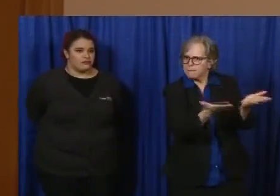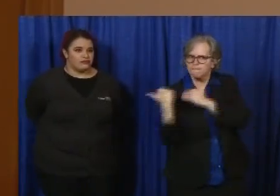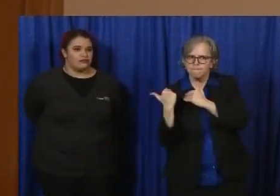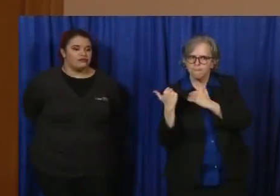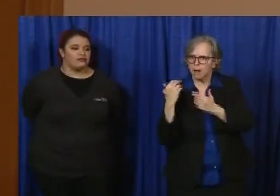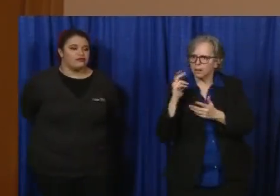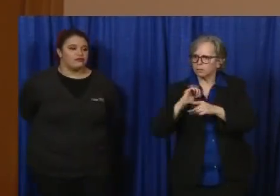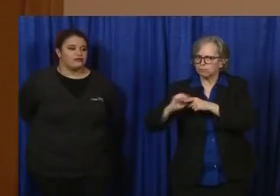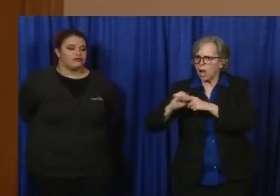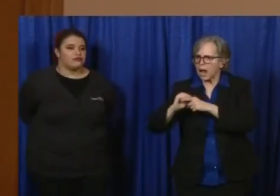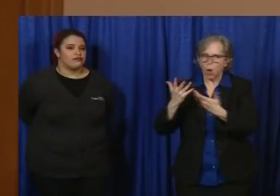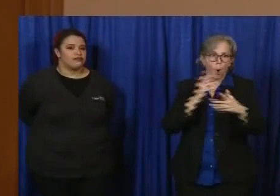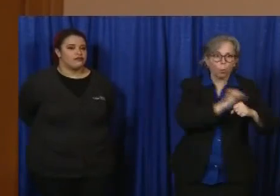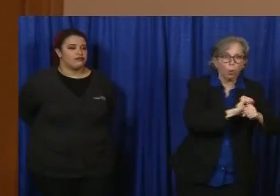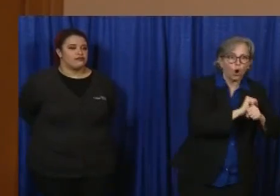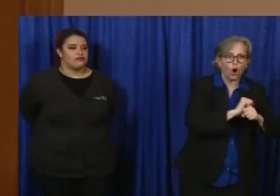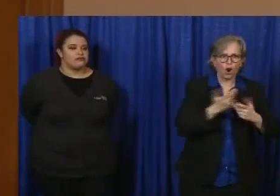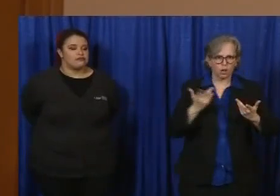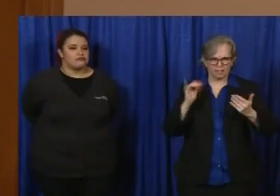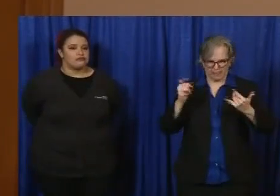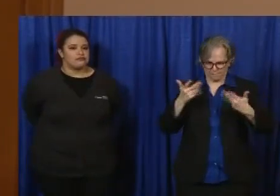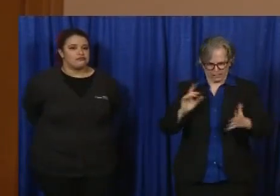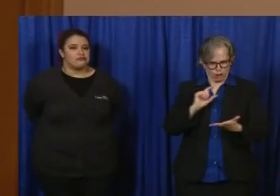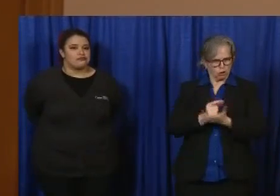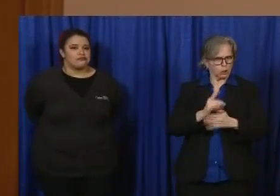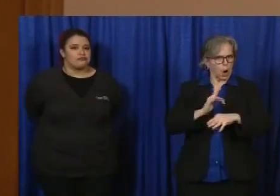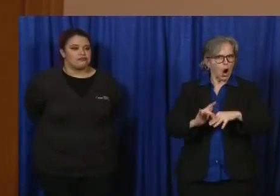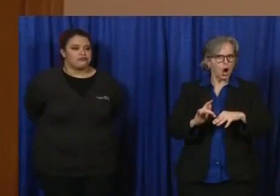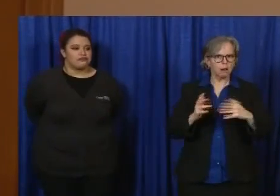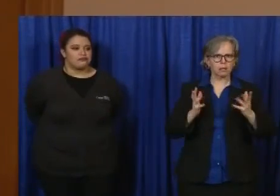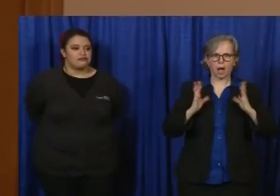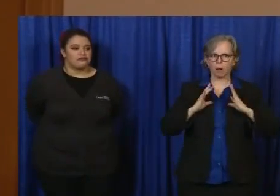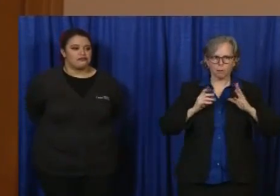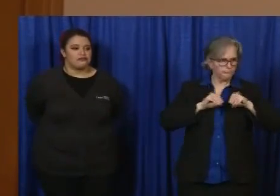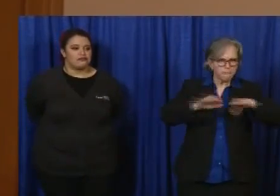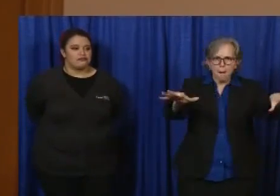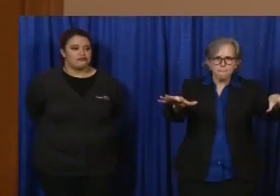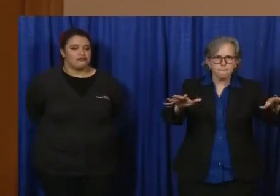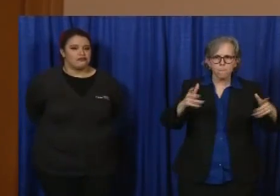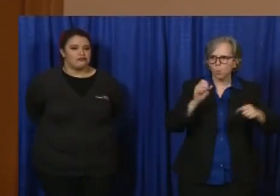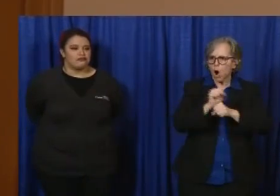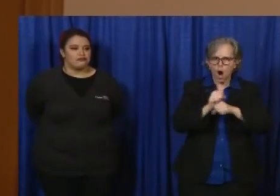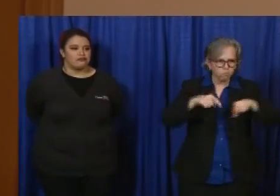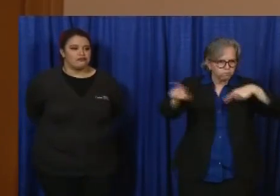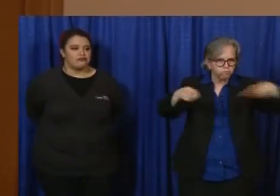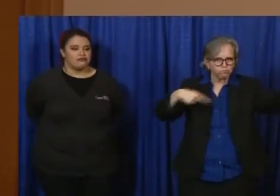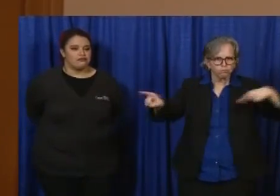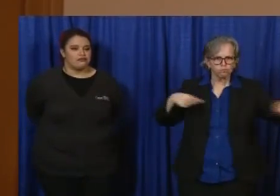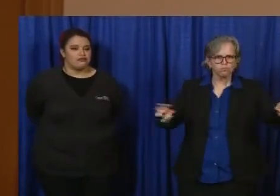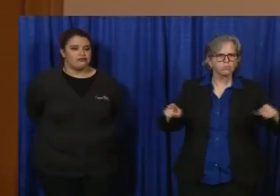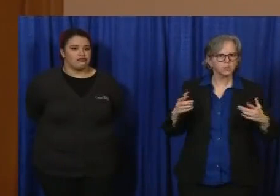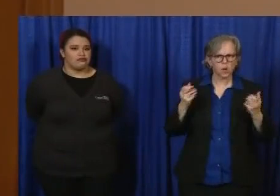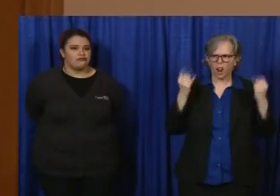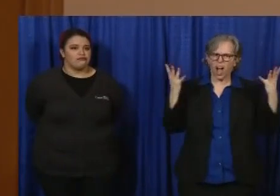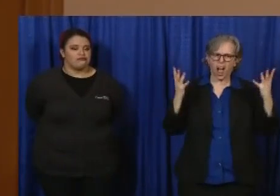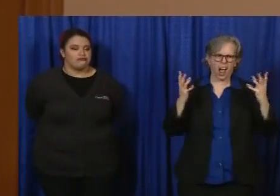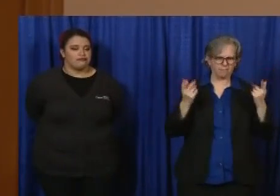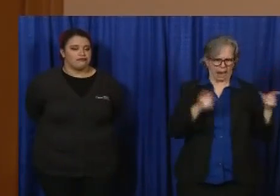DEAN WERE NOW TALKING COLLECTIVELY AND TO TAKE THE INNOVATION TO EACH OTHER